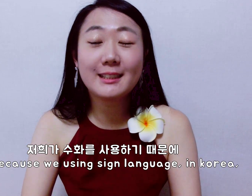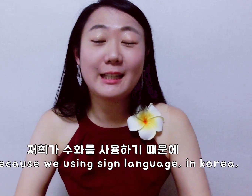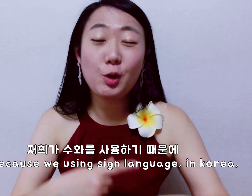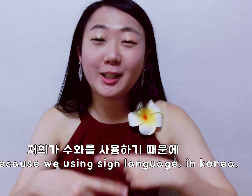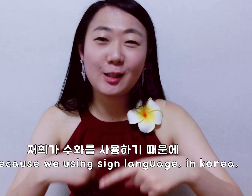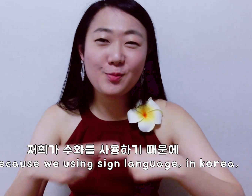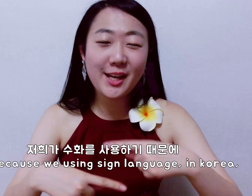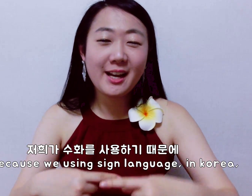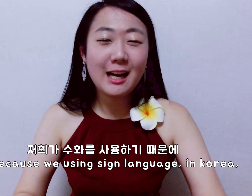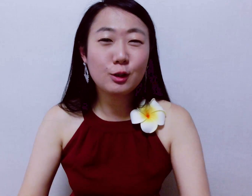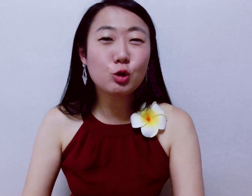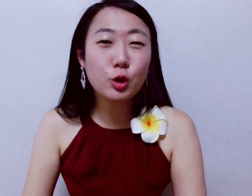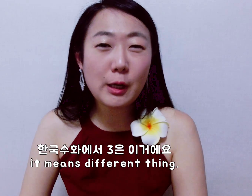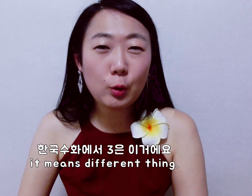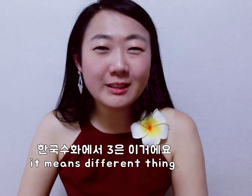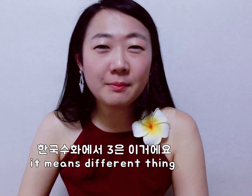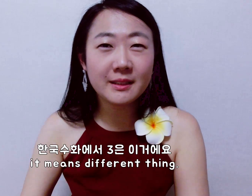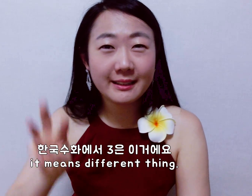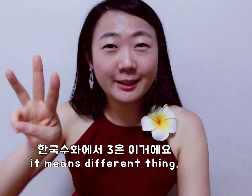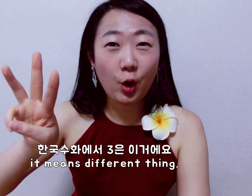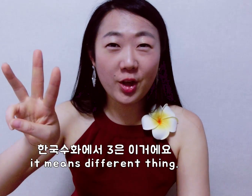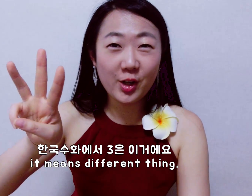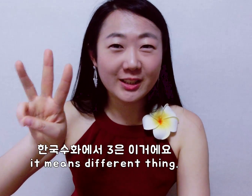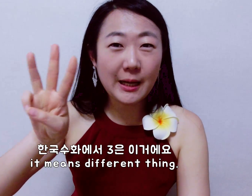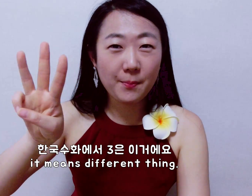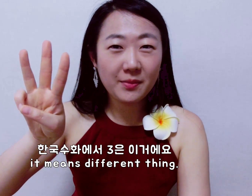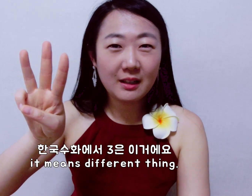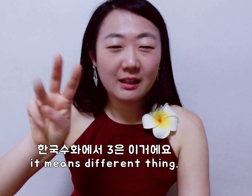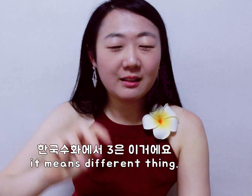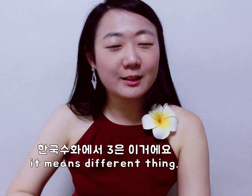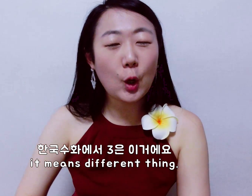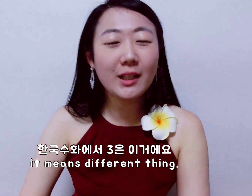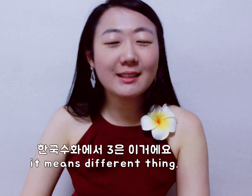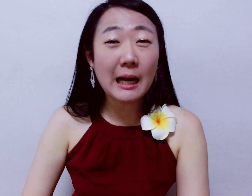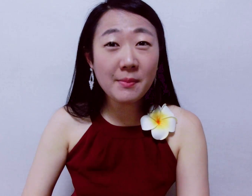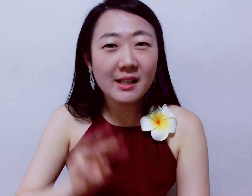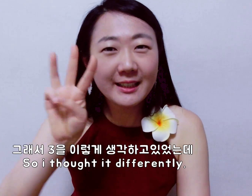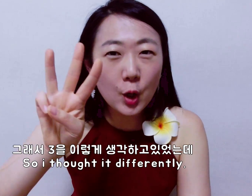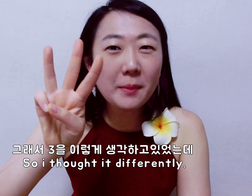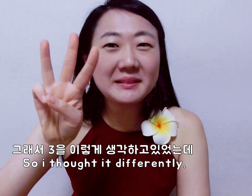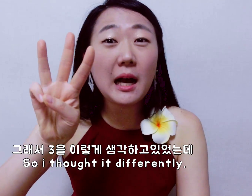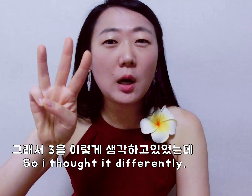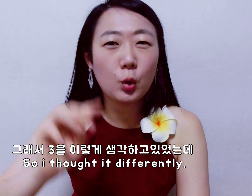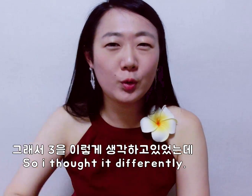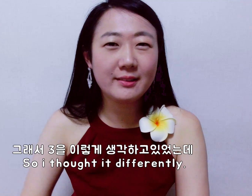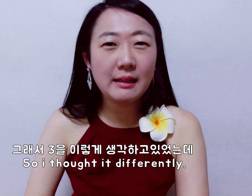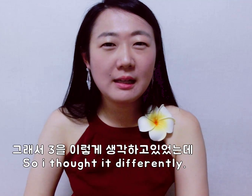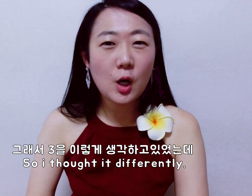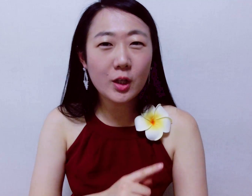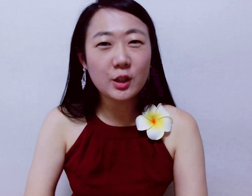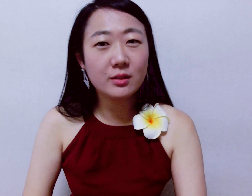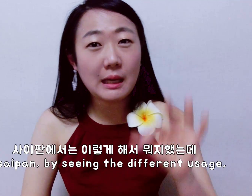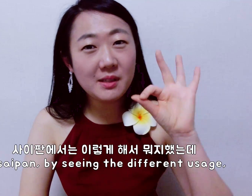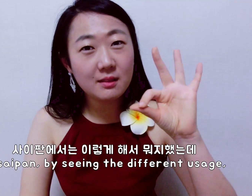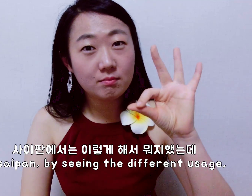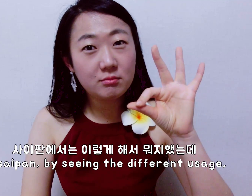좋았지만 아무래도 의사 소통했던 부분에서 조금 아쉽더라구요 but not so much good because communication was not so much fluent. 저희말고도 비장애인 관광객분들 도 있었는데 explanation was focused to other old aged normal tourists 그분들이 연령대가 있으셔서 그분 들한테 맞춰진 투어가 됐어요 not us deaf 저희도 투어하는 걸 자세히 듣고 싶은데 we wanted to hear more about tour 아무래도 차안에서 이동을 하고